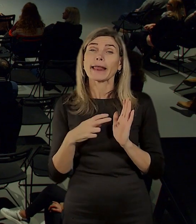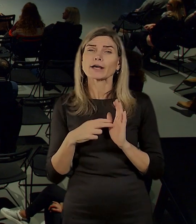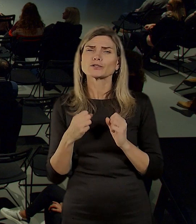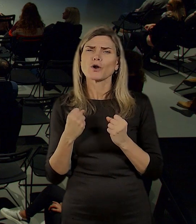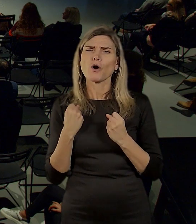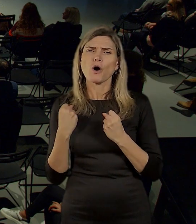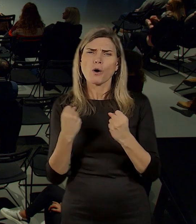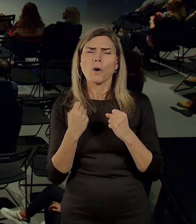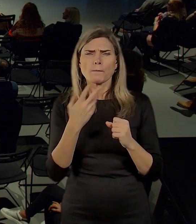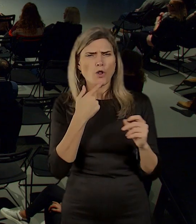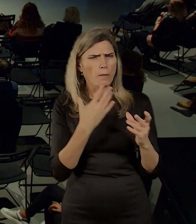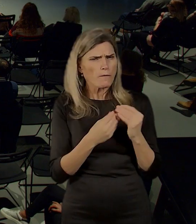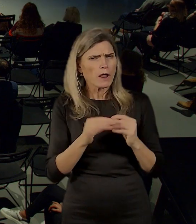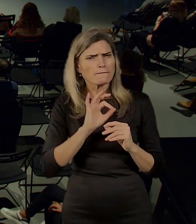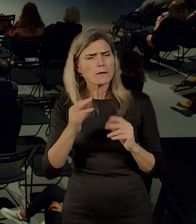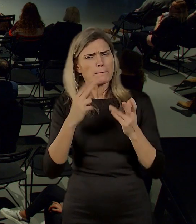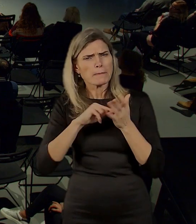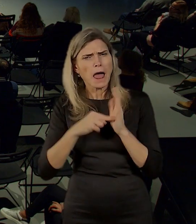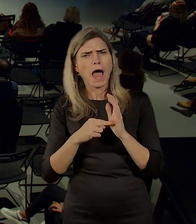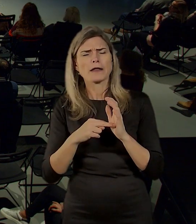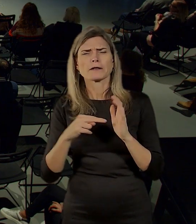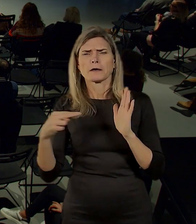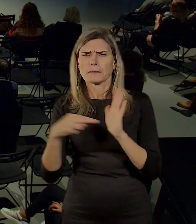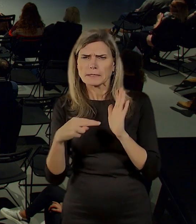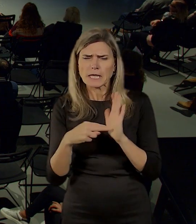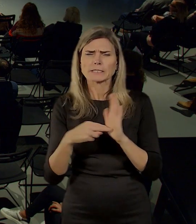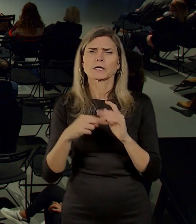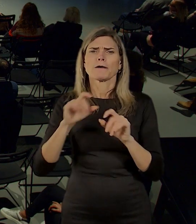capacity in photovoltaics. And in this context, I also want to ask